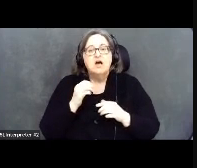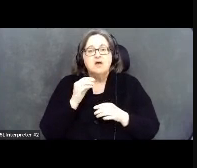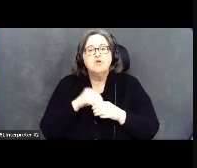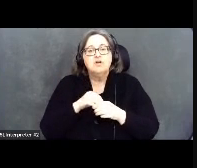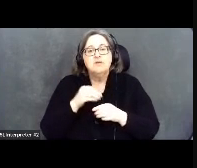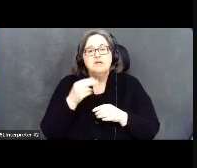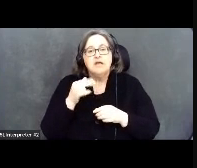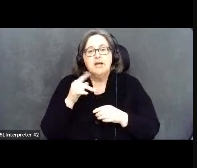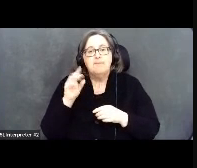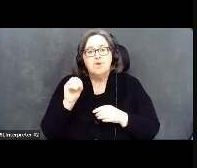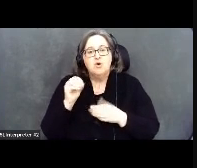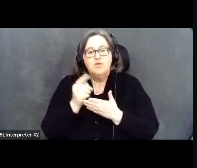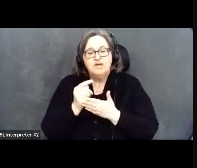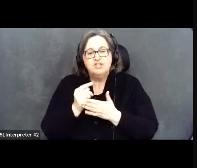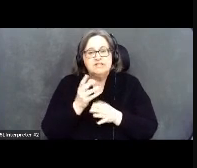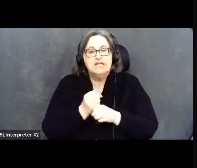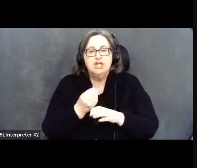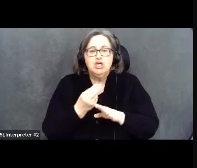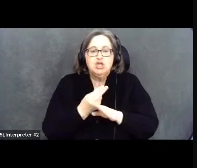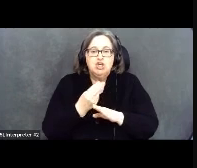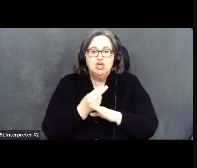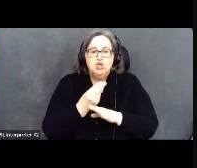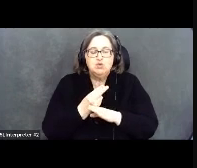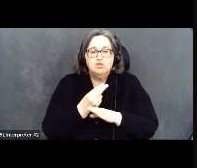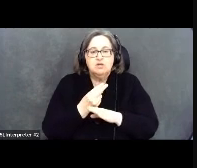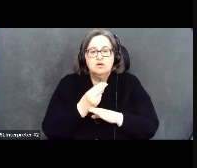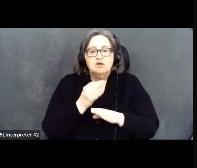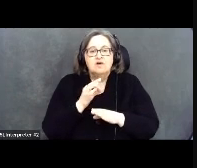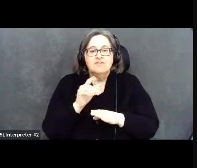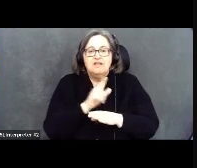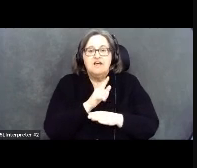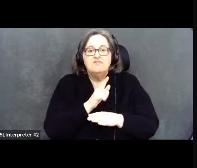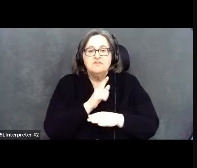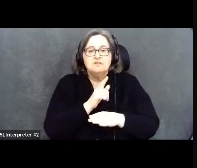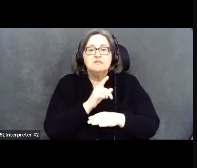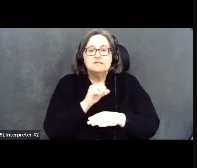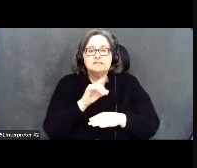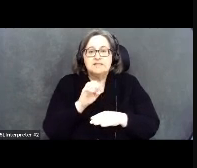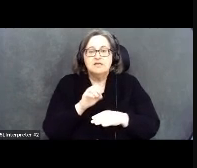to get used to the left side to use a horse. I didn't find a grant but we did look.